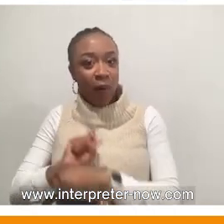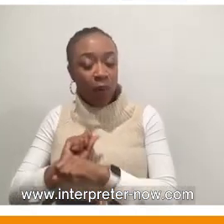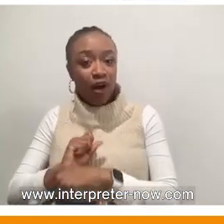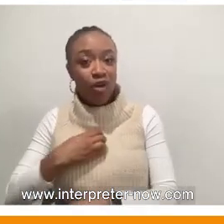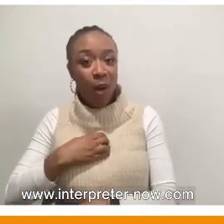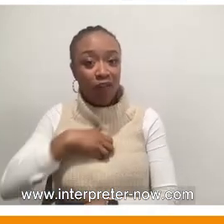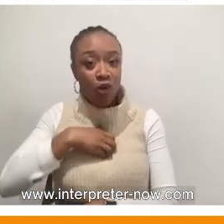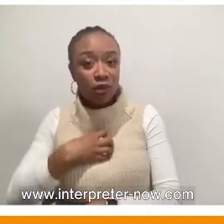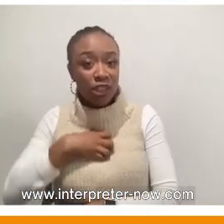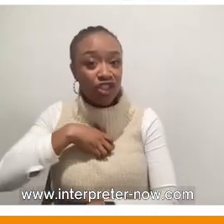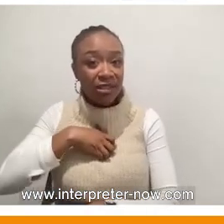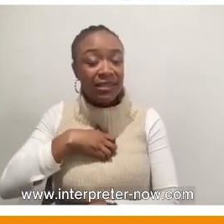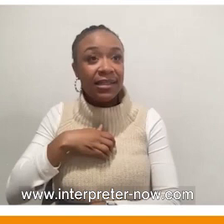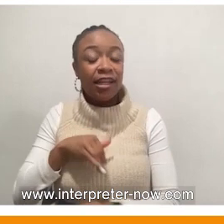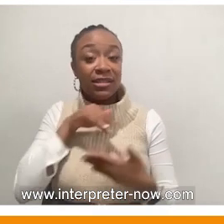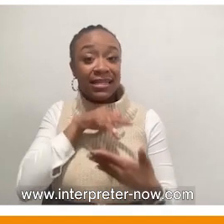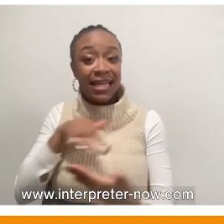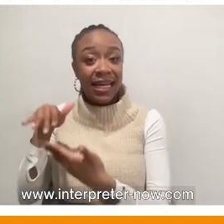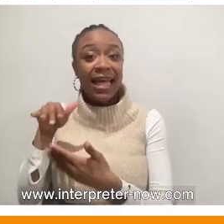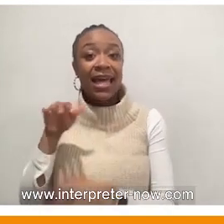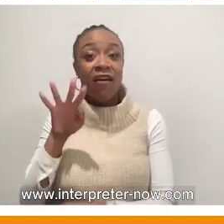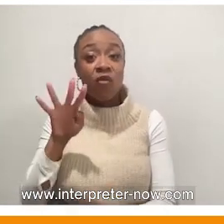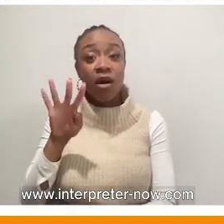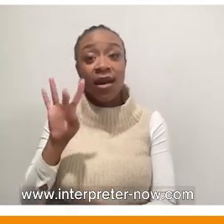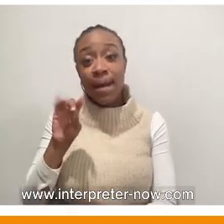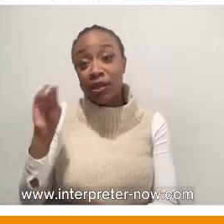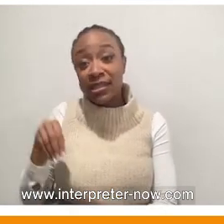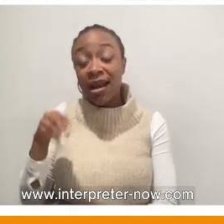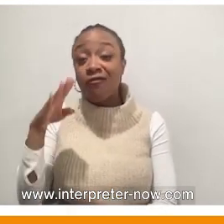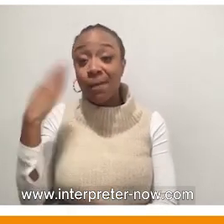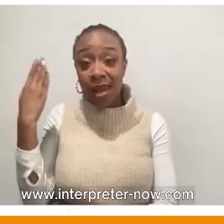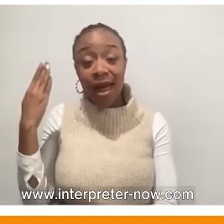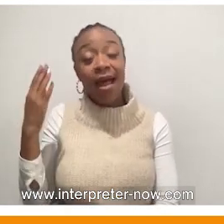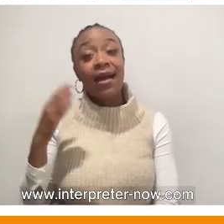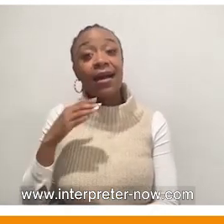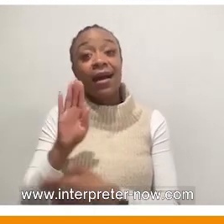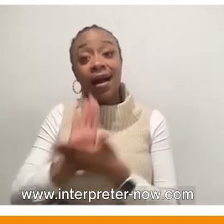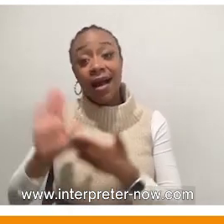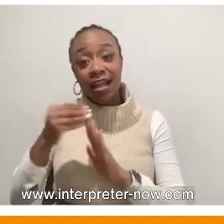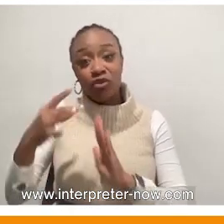Code-switching, there was a study that showed that 48% of Black college students feel the